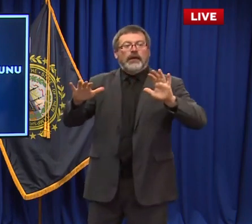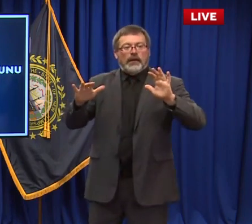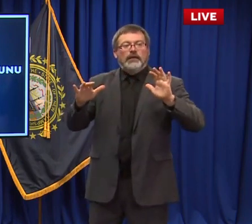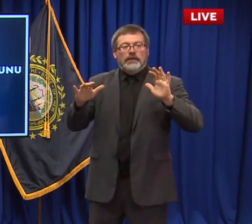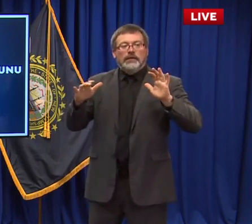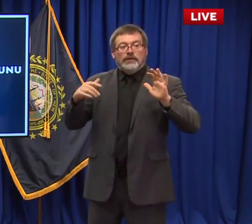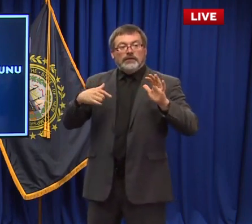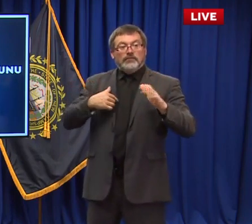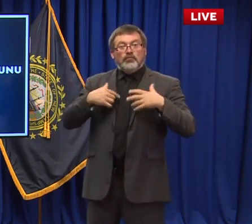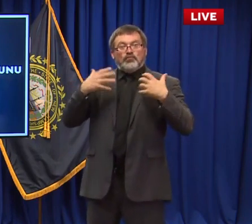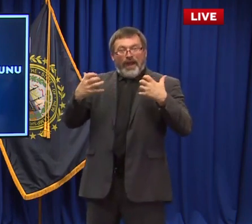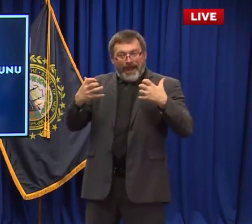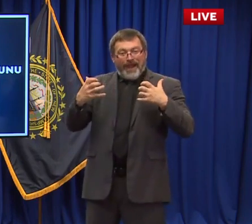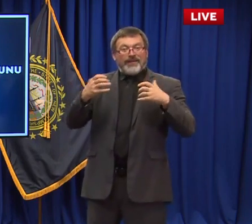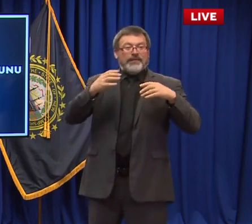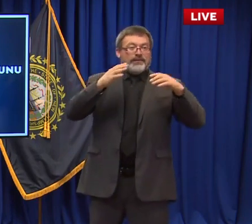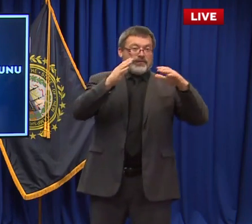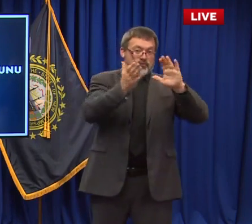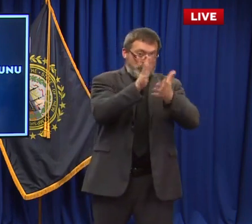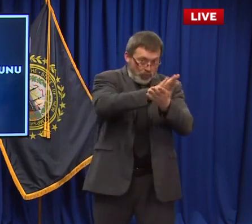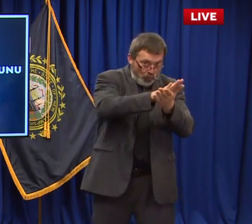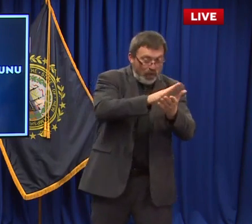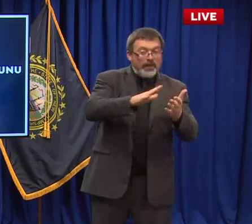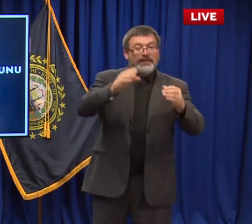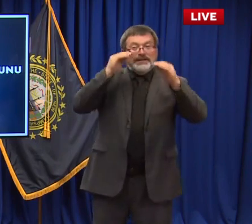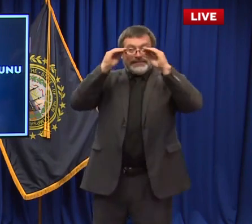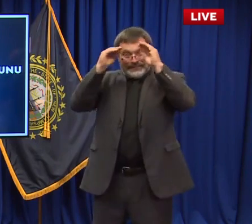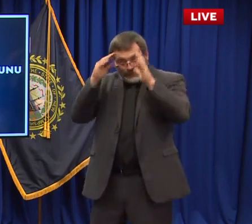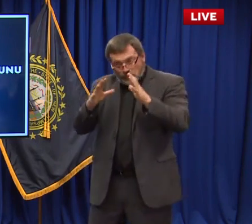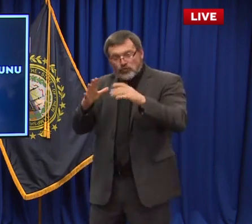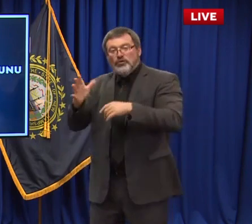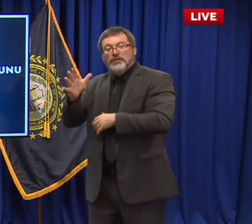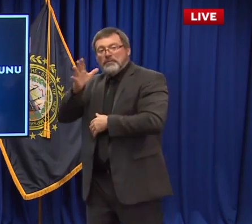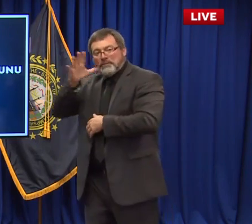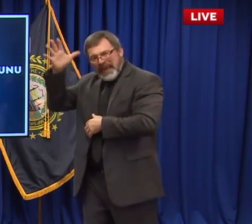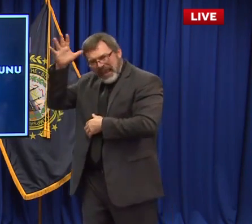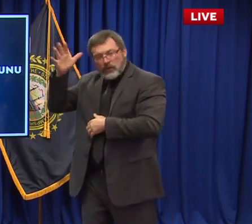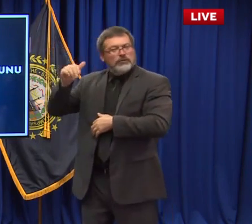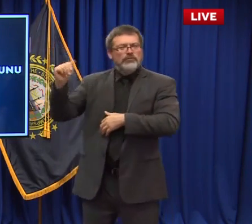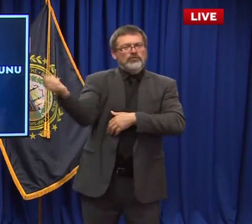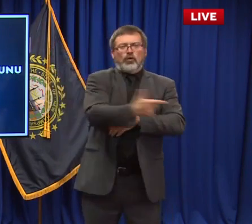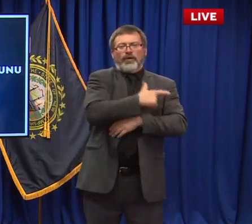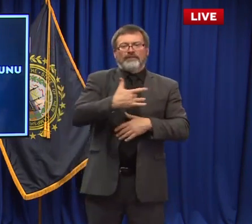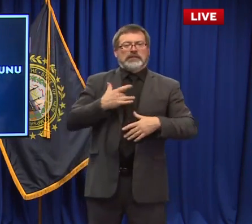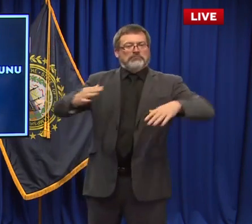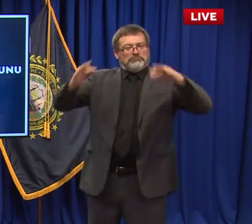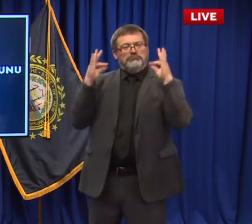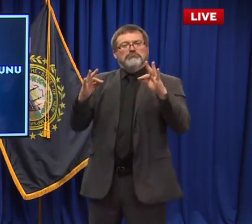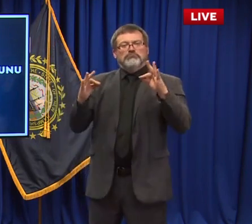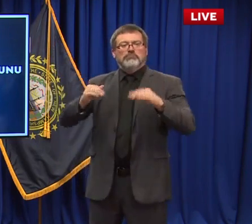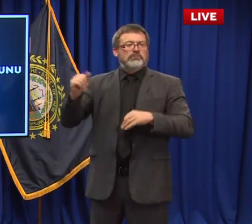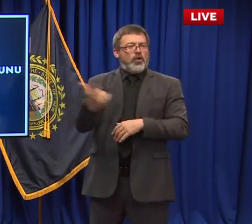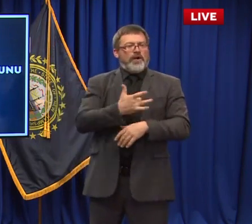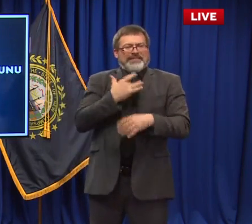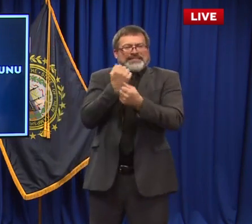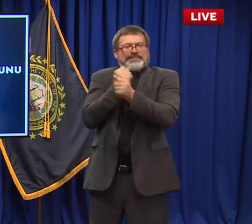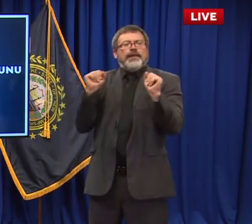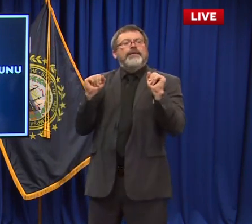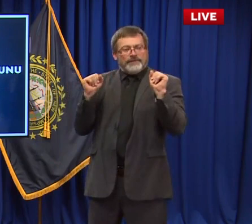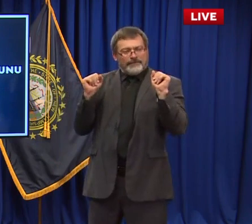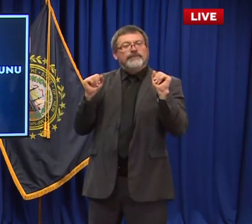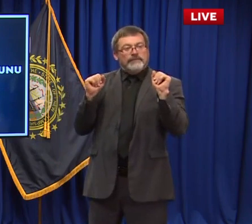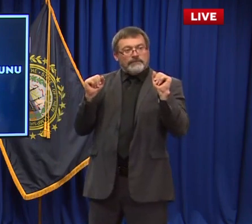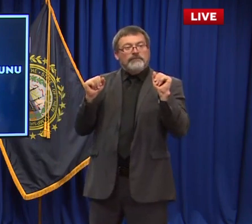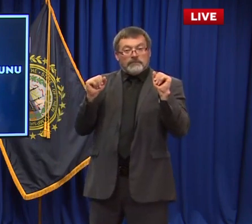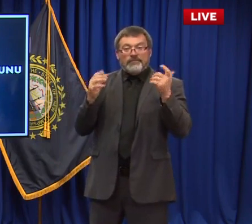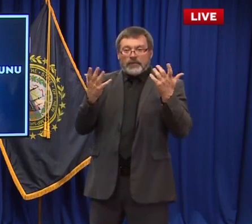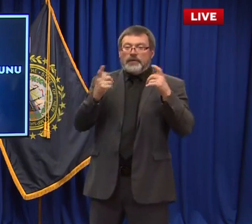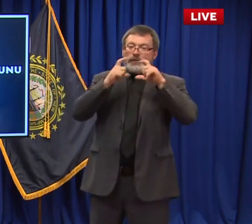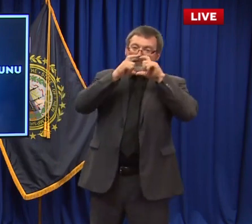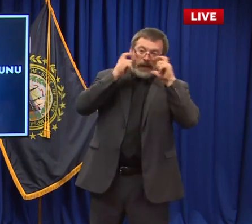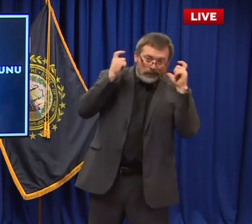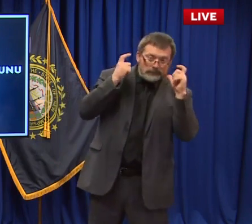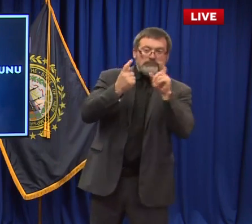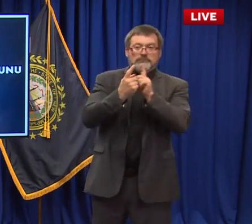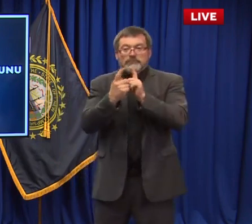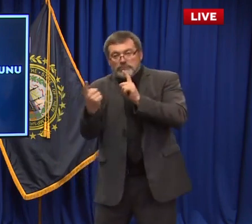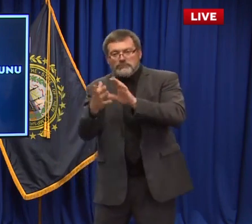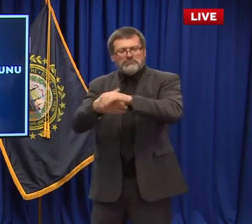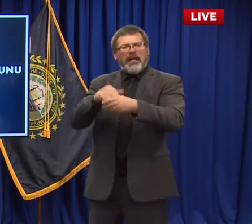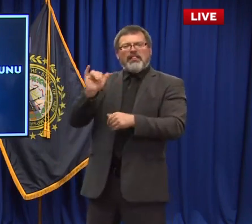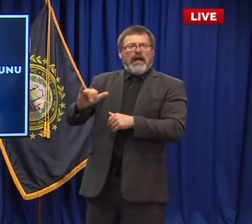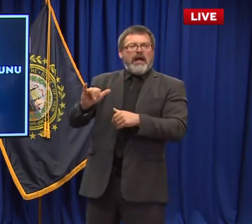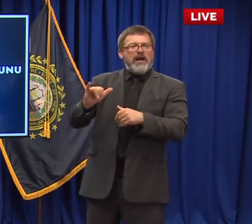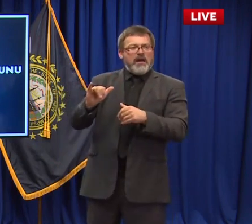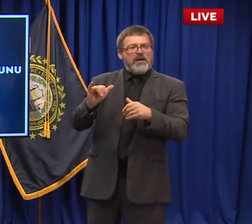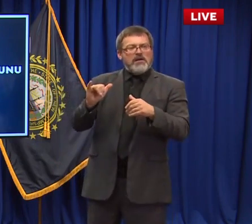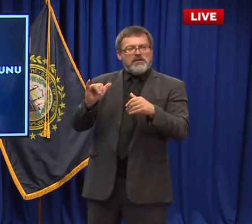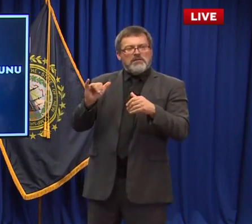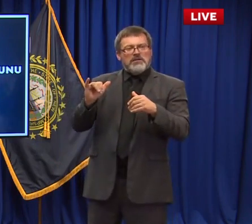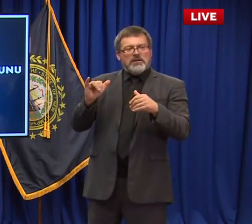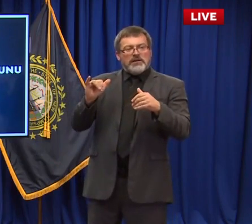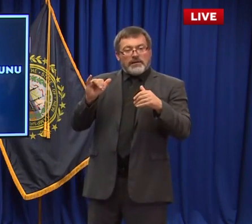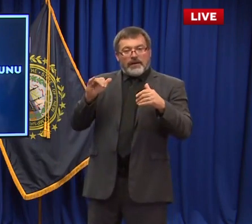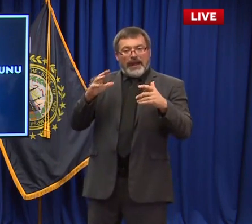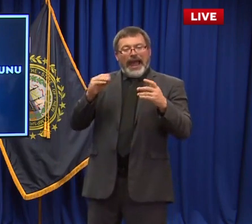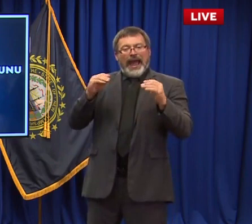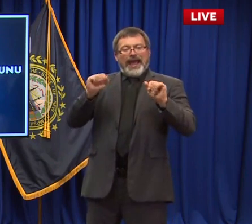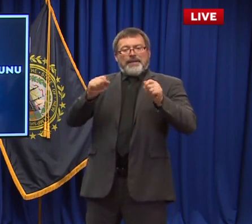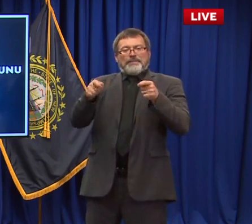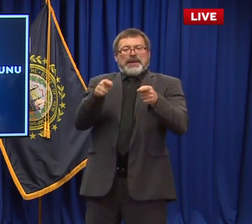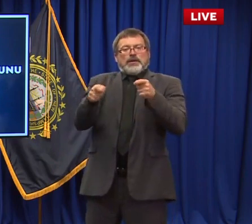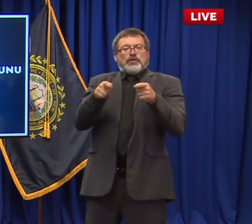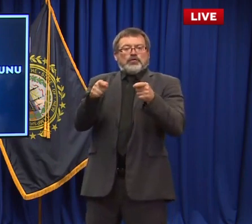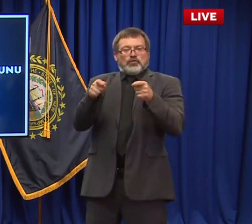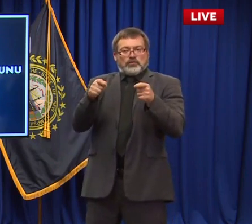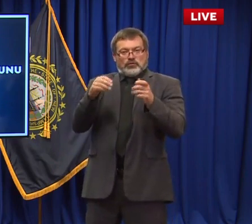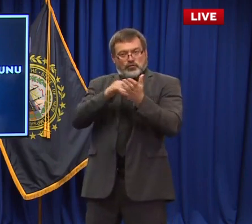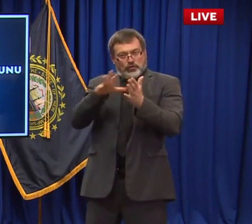I AM SPEAKING FOR THEM A LITTLE, BUT I THINK THE TRUST FORCE WANTED TO ADD KNOWLEDGE -- TASK FORCE WANTED TO ACKNOWLEDGE WE WANT KIDS TO GET BACK TO SCHOOL IN A SAFE WAY.